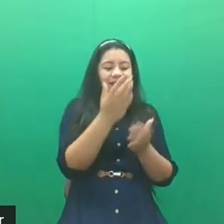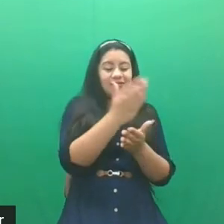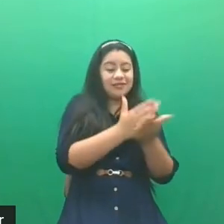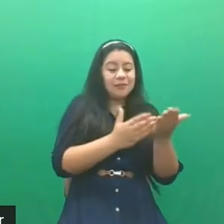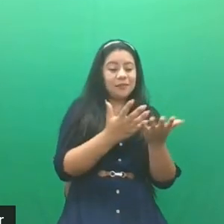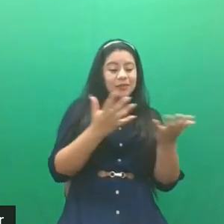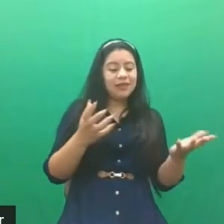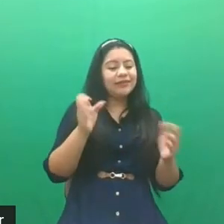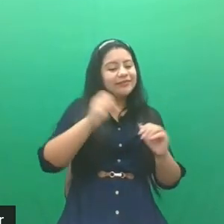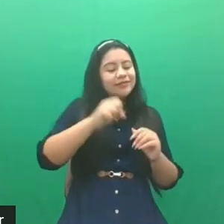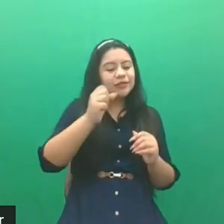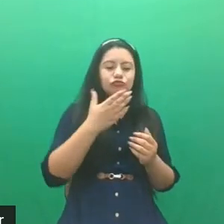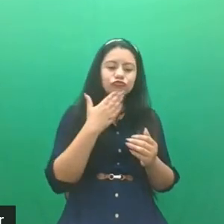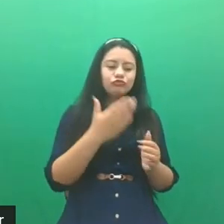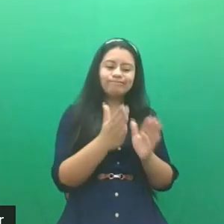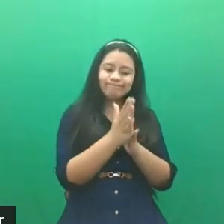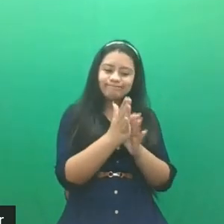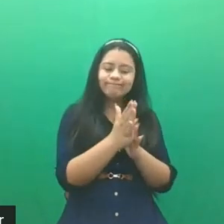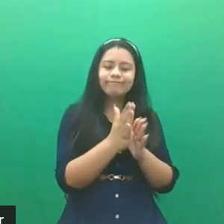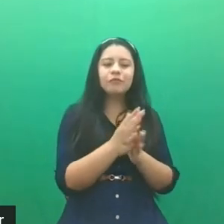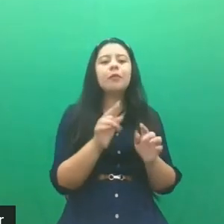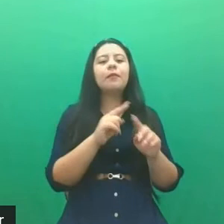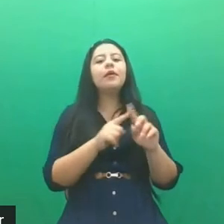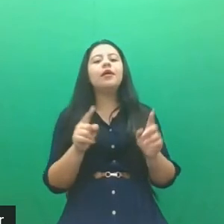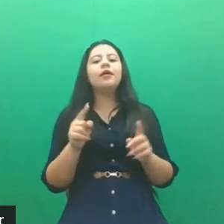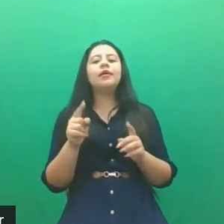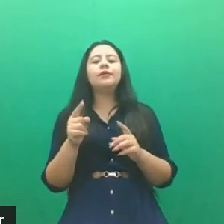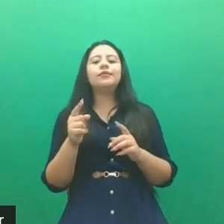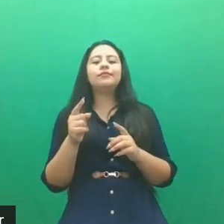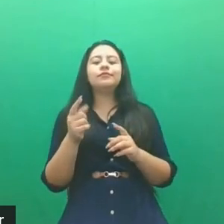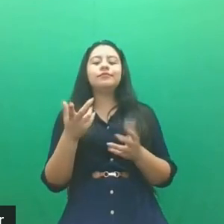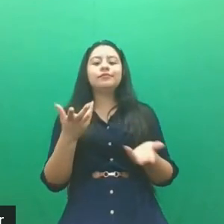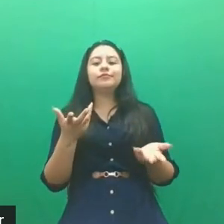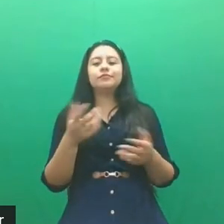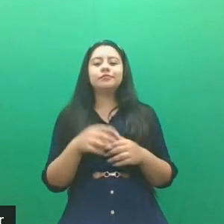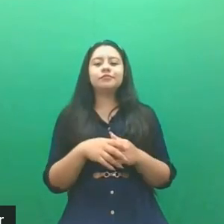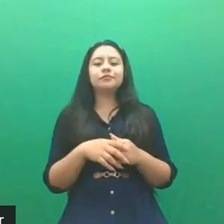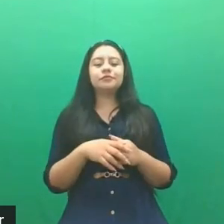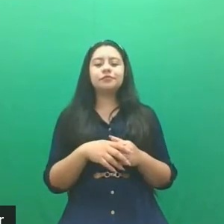of making their collections accessible. You know they, the Smithsonian great job,